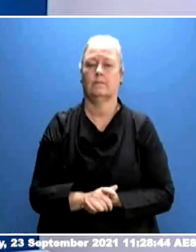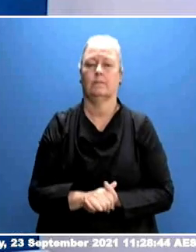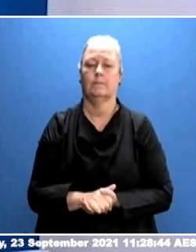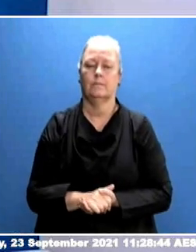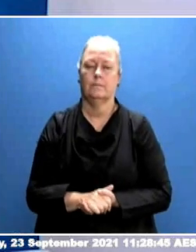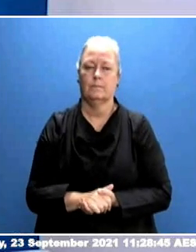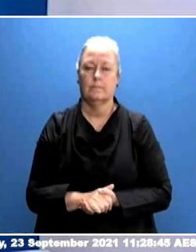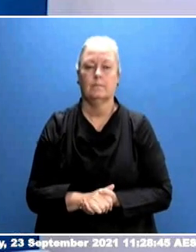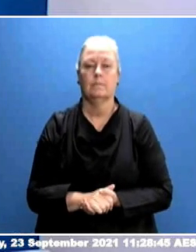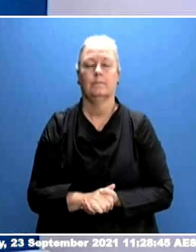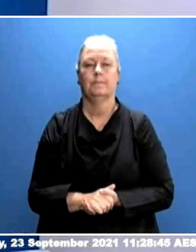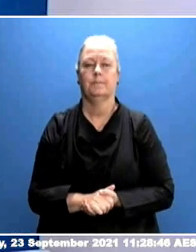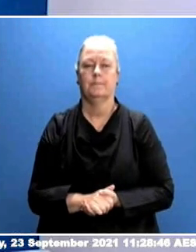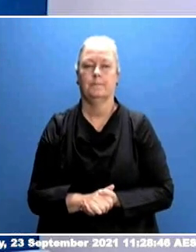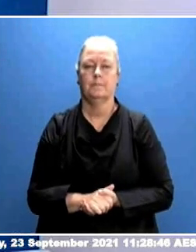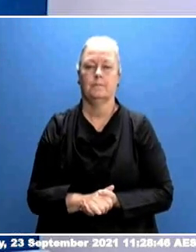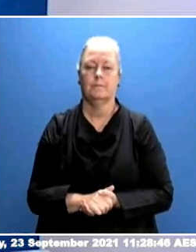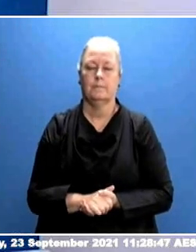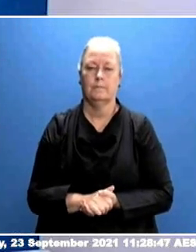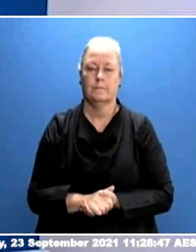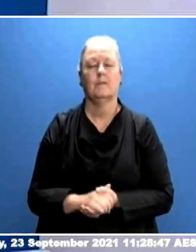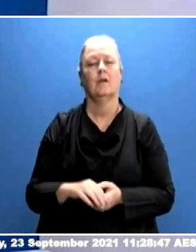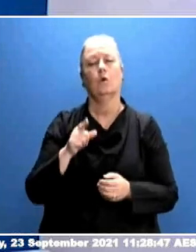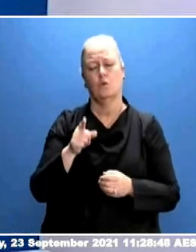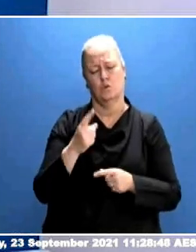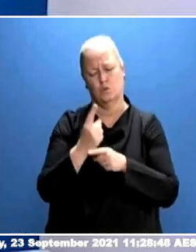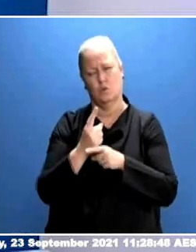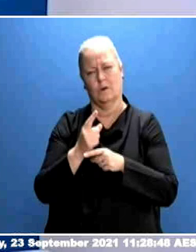not the general environment, the environment of a Secure Centre